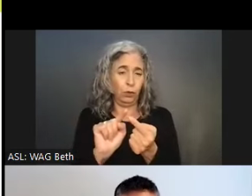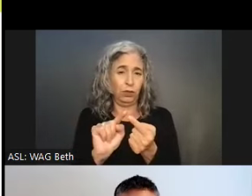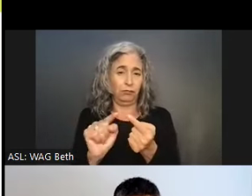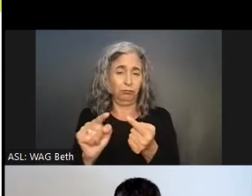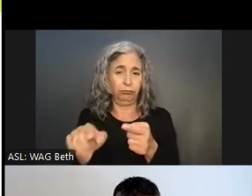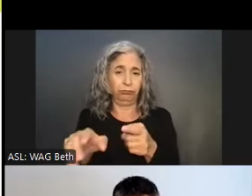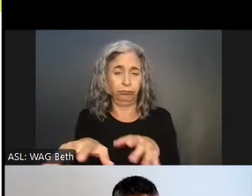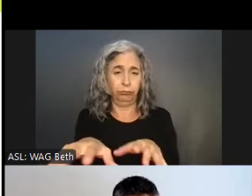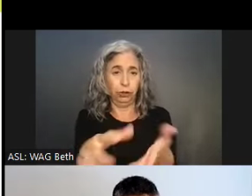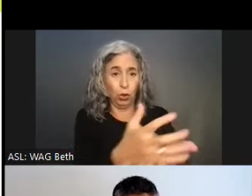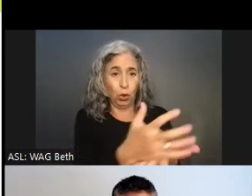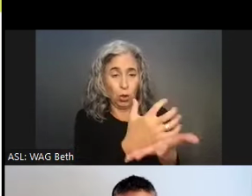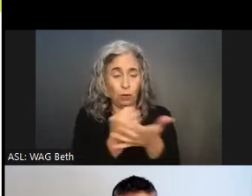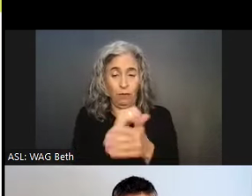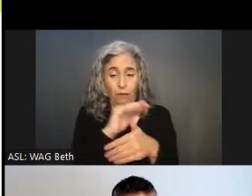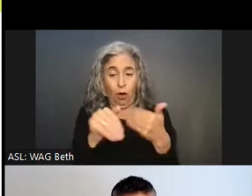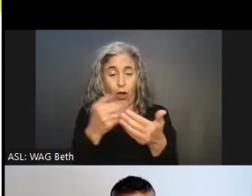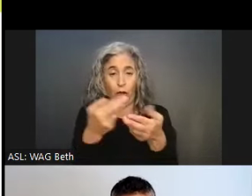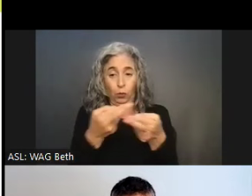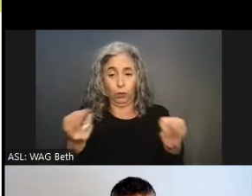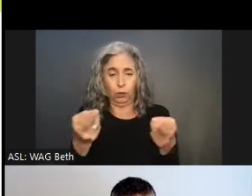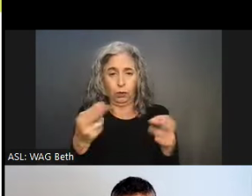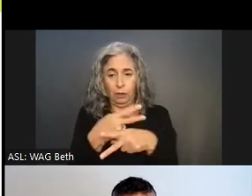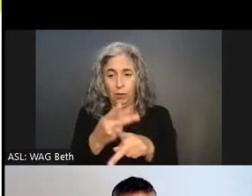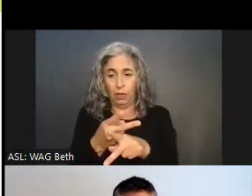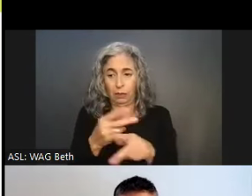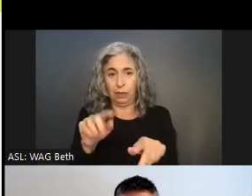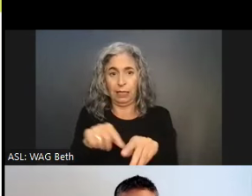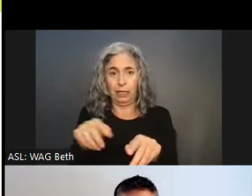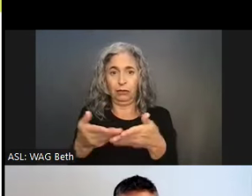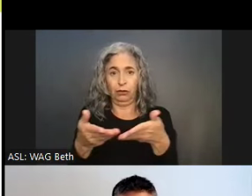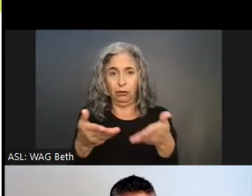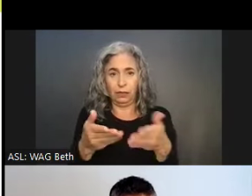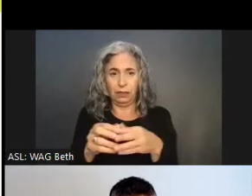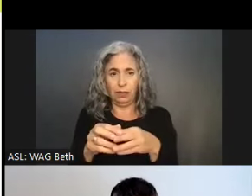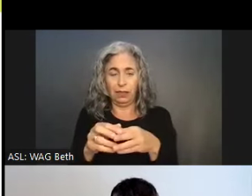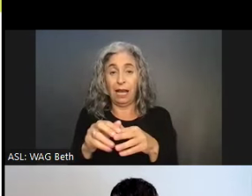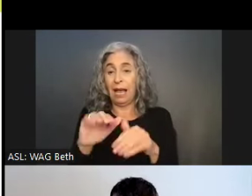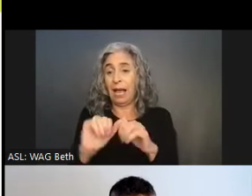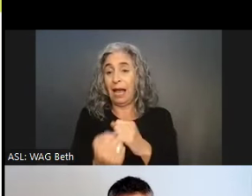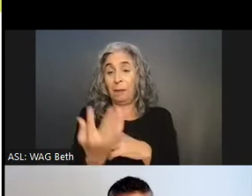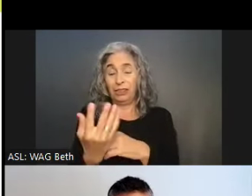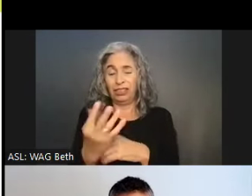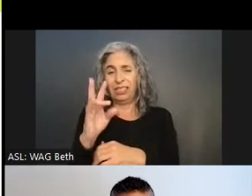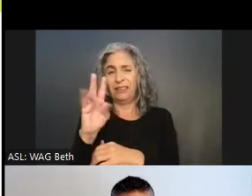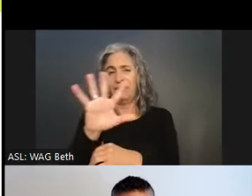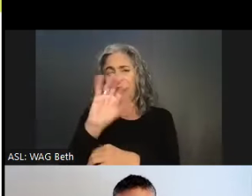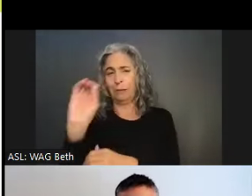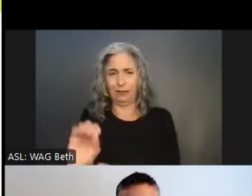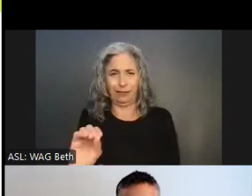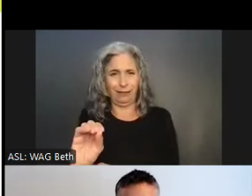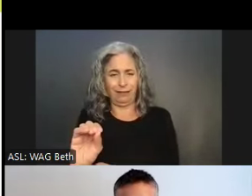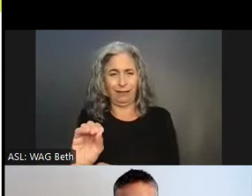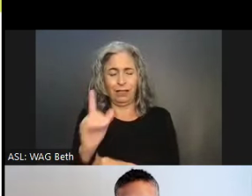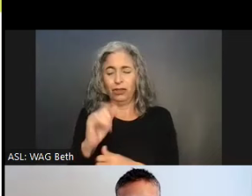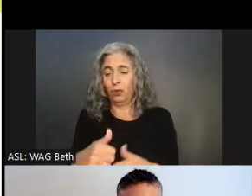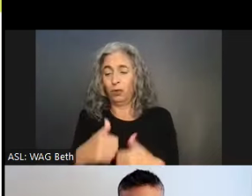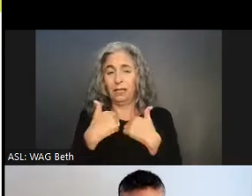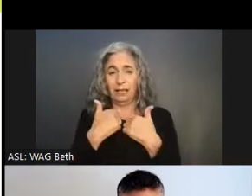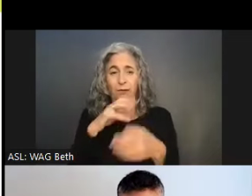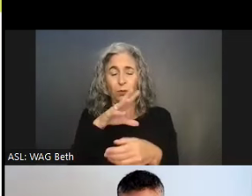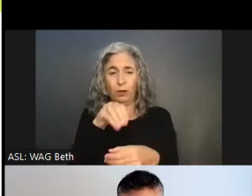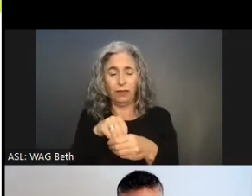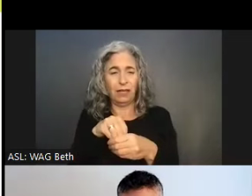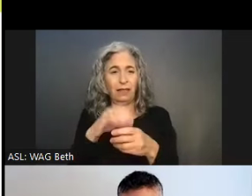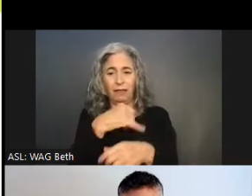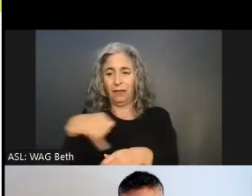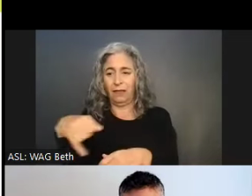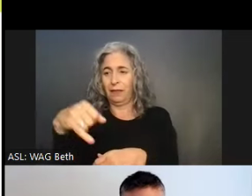all resources and products and services by 75% in order to live within planetary boundaries. Which